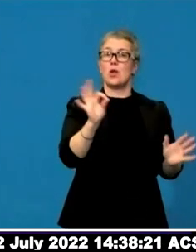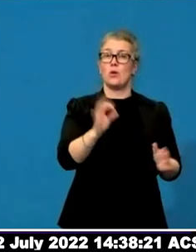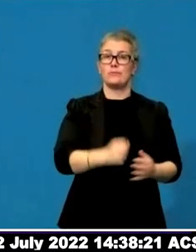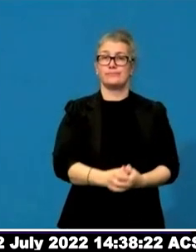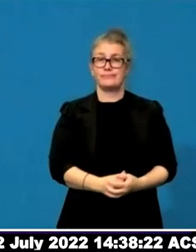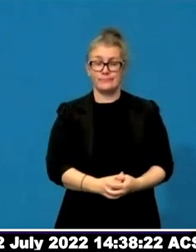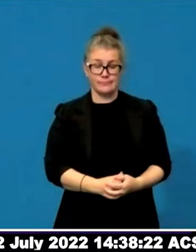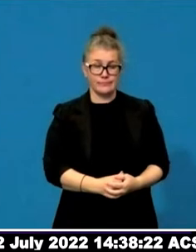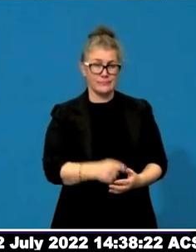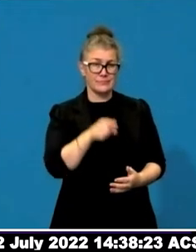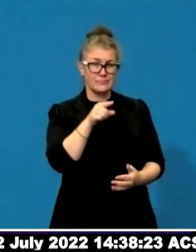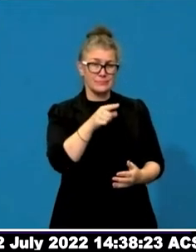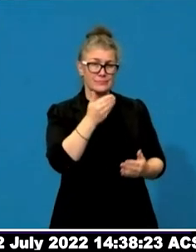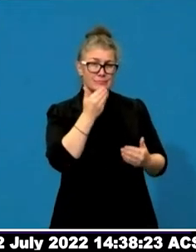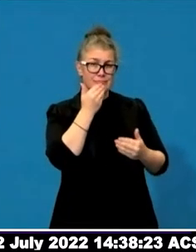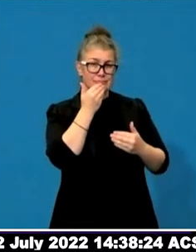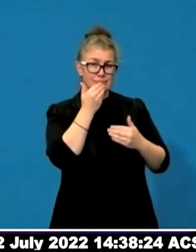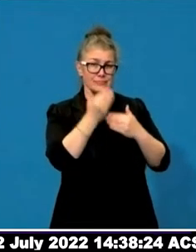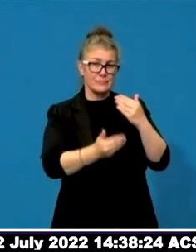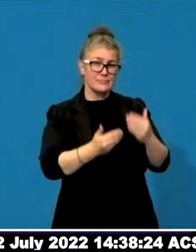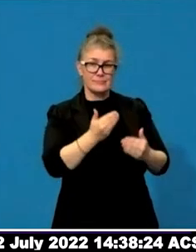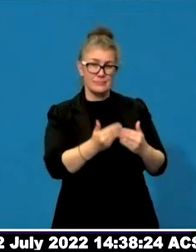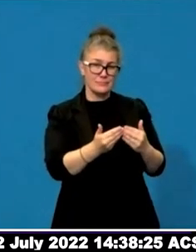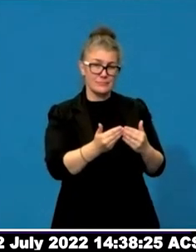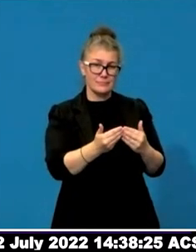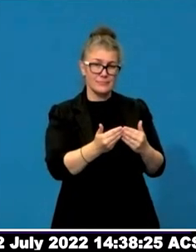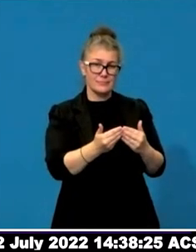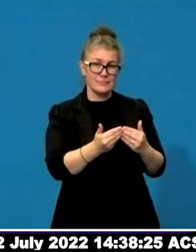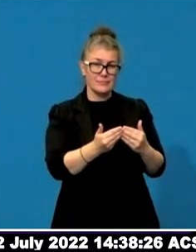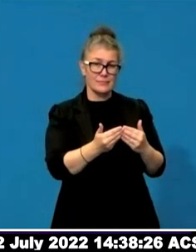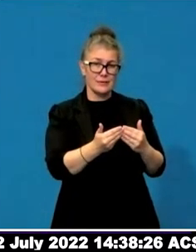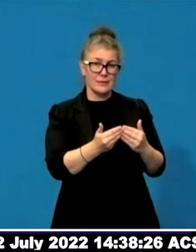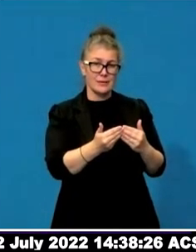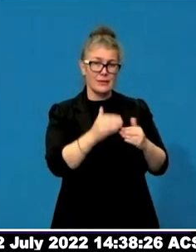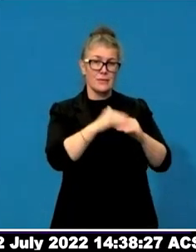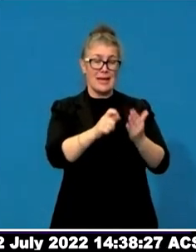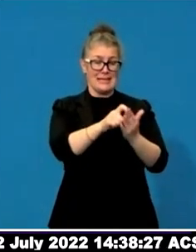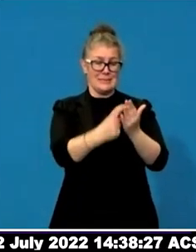that the word "disability" becomes a label and that the people you deal with